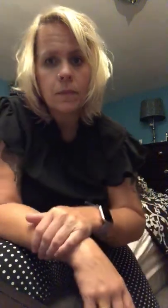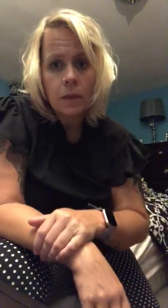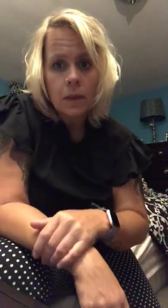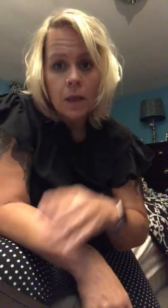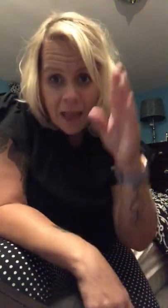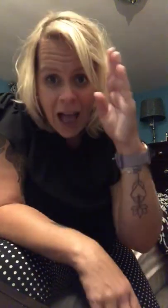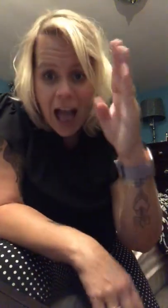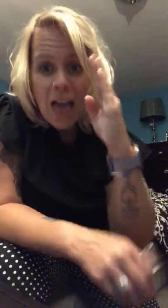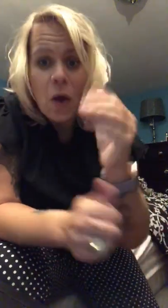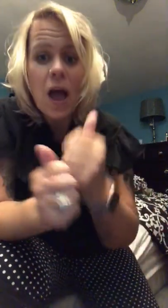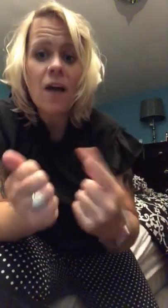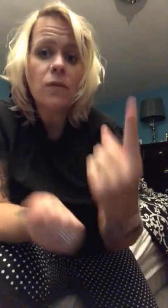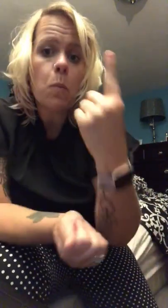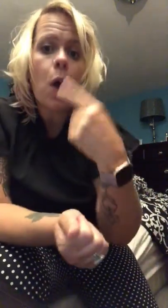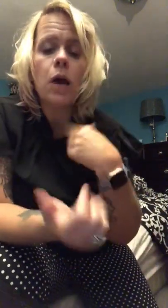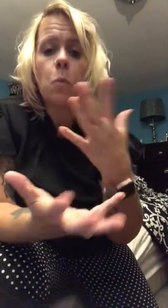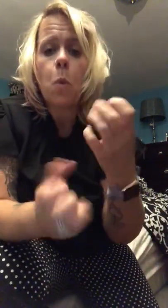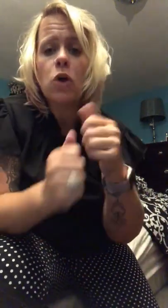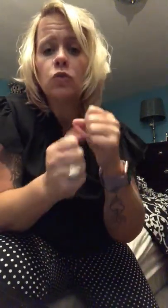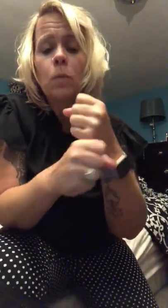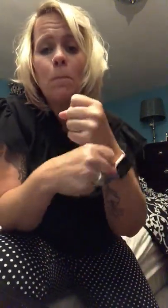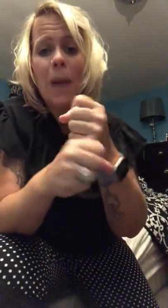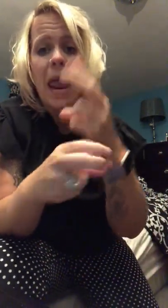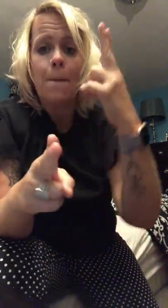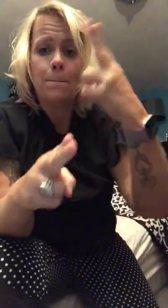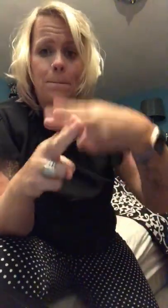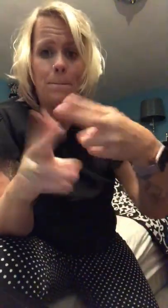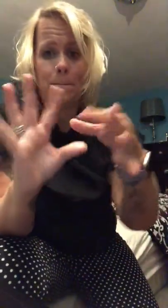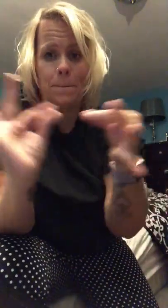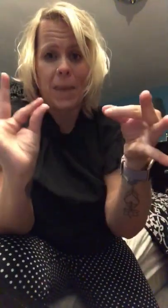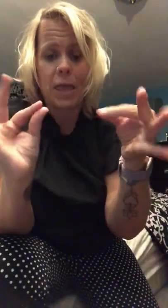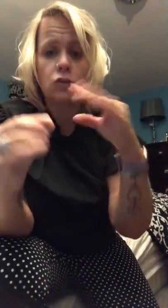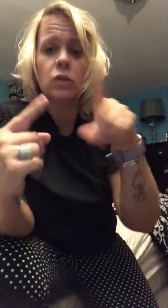Hello everyone, I want to share something.